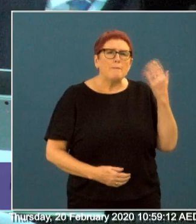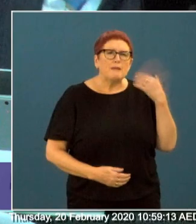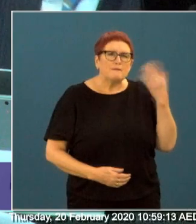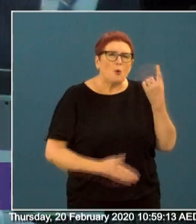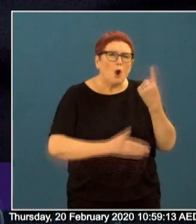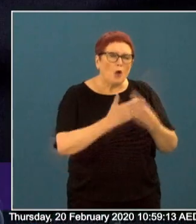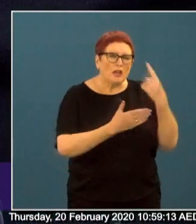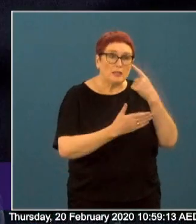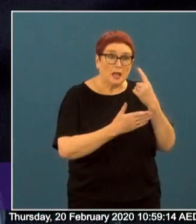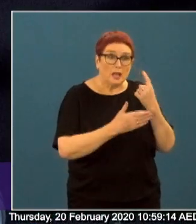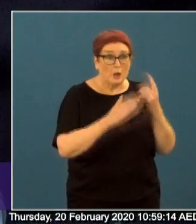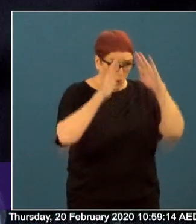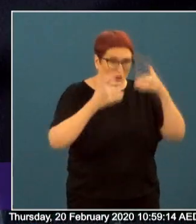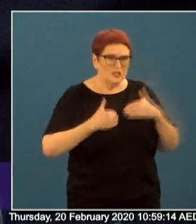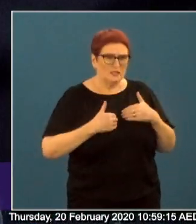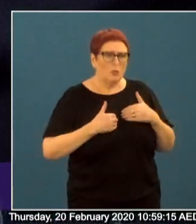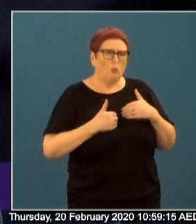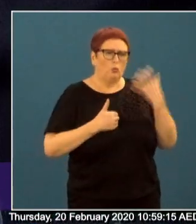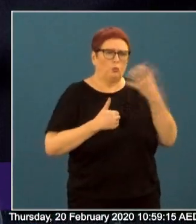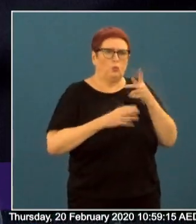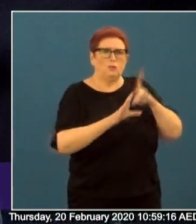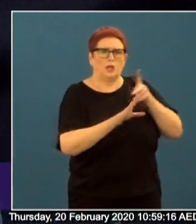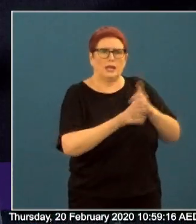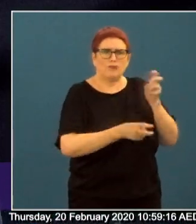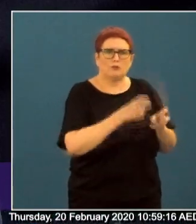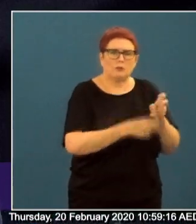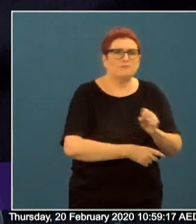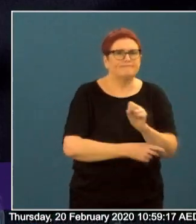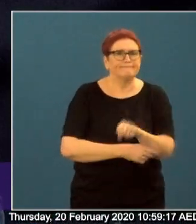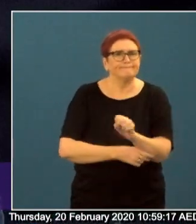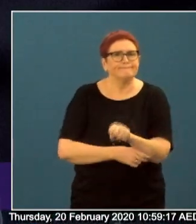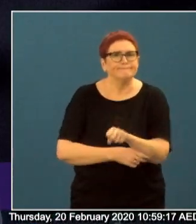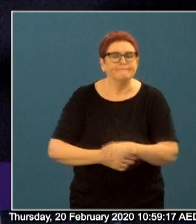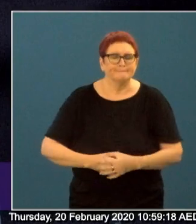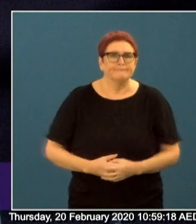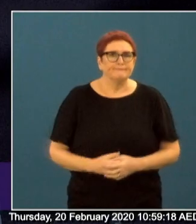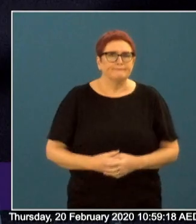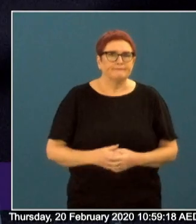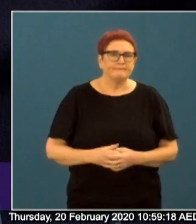That's right. That's still where our main criteria sets are housed, is within mental health,